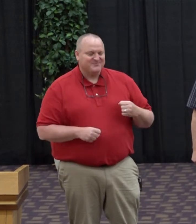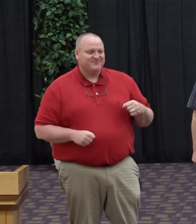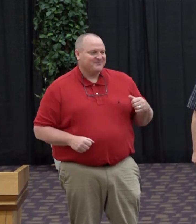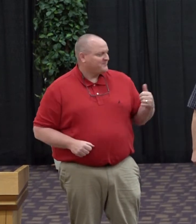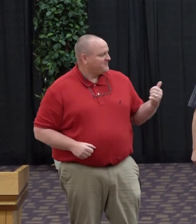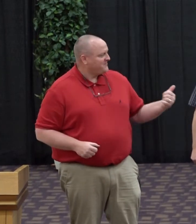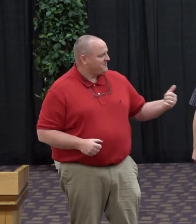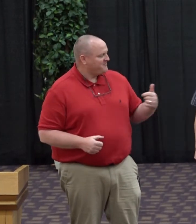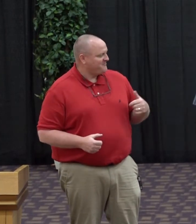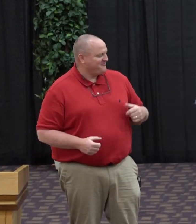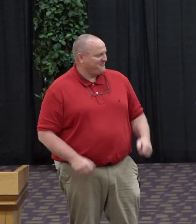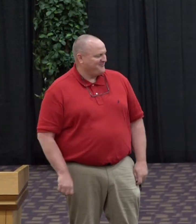She was new this year.